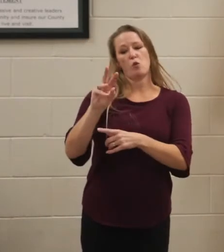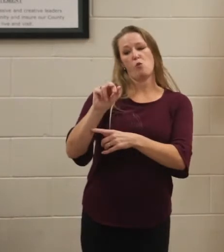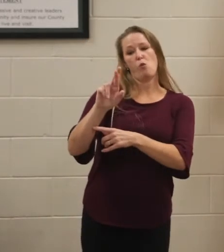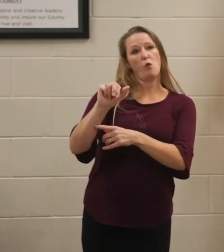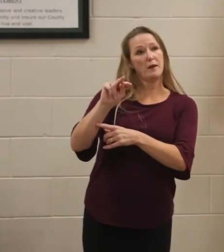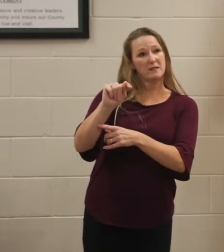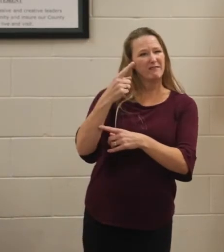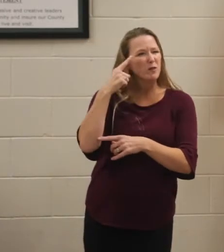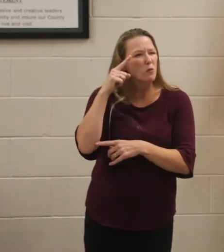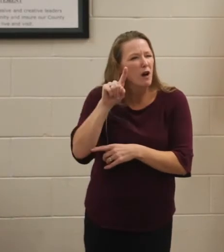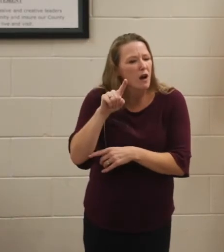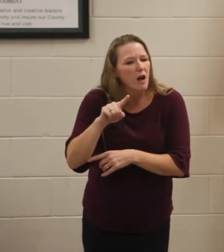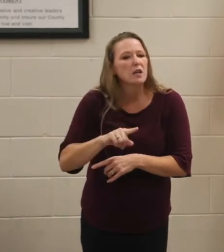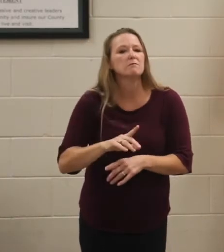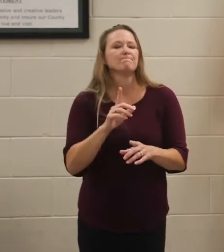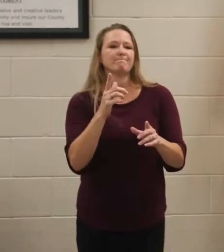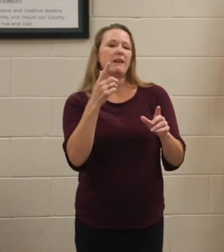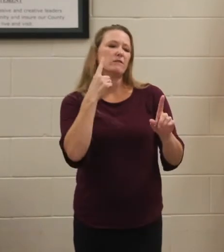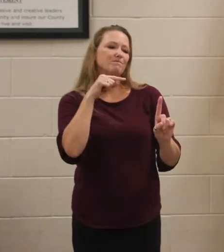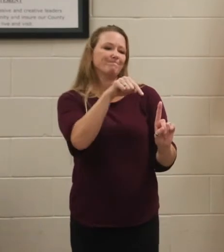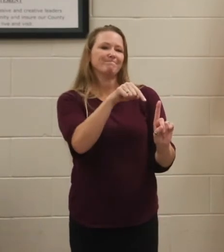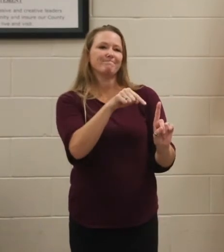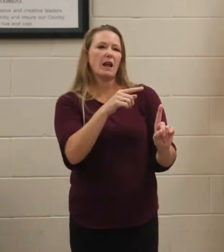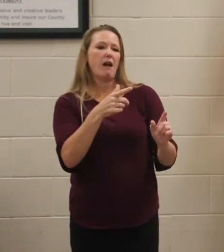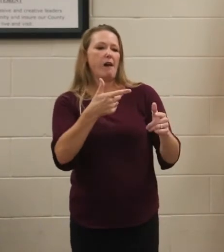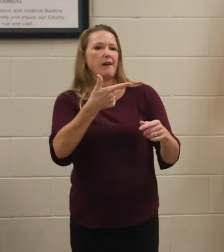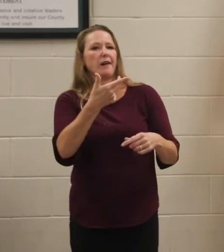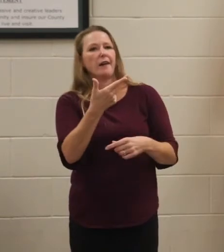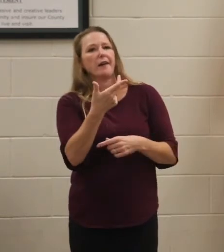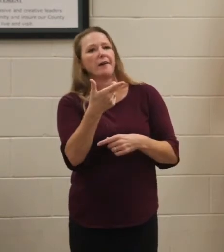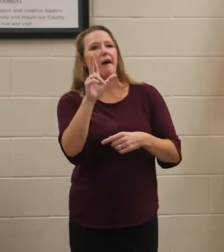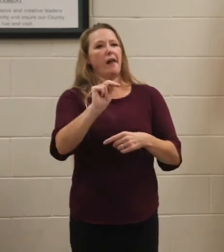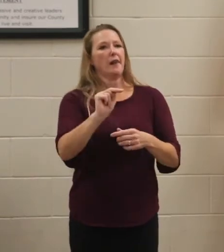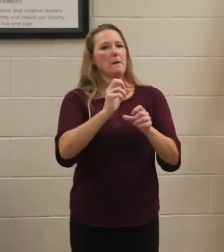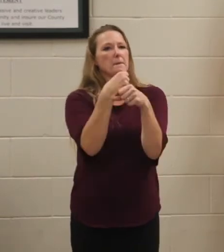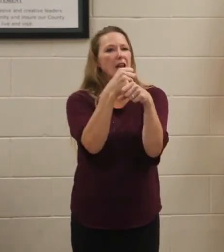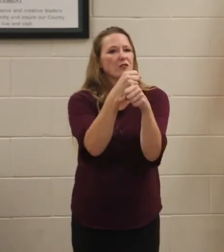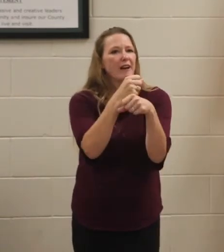Yesterday I also indicated to you that the Gang Task Force